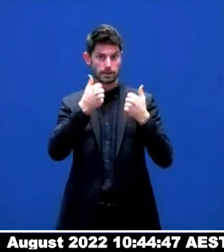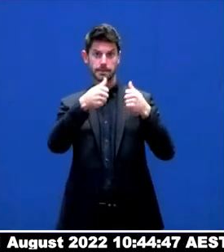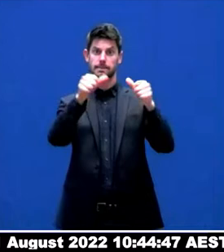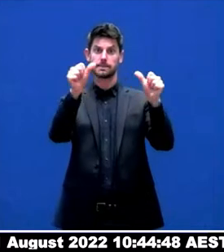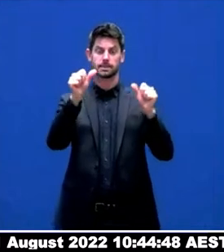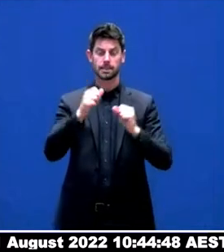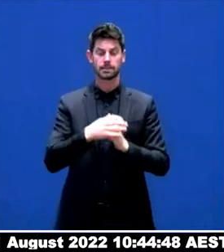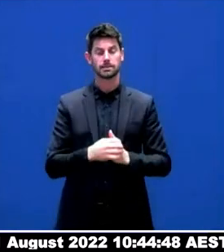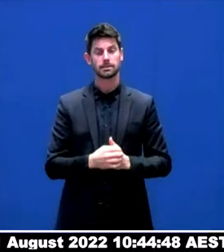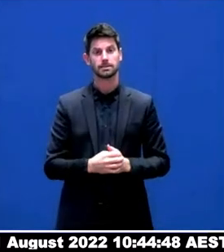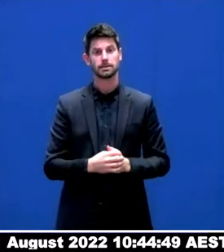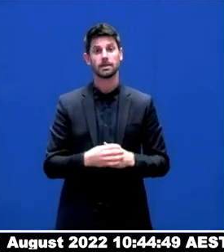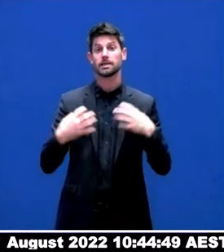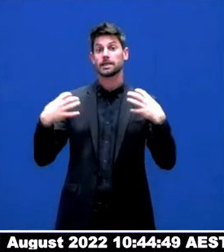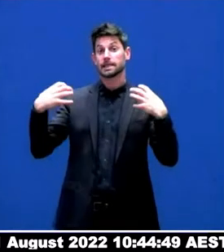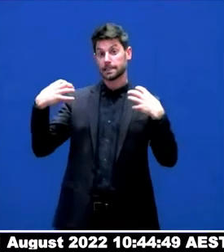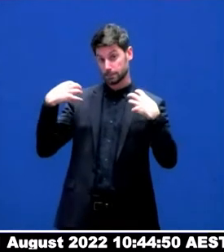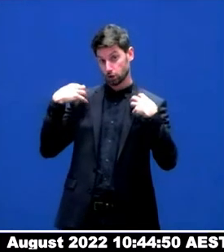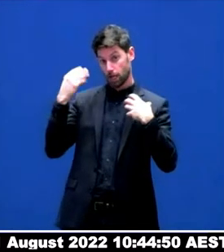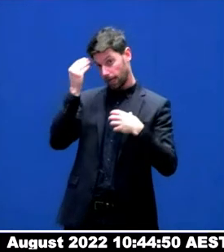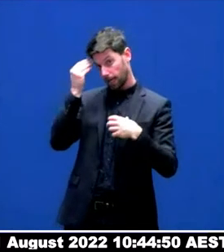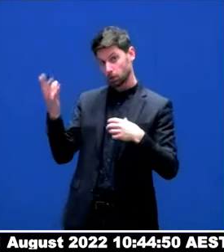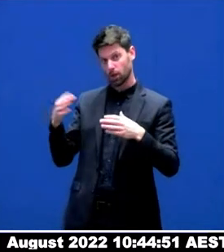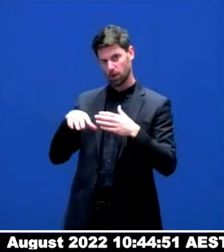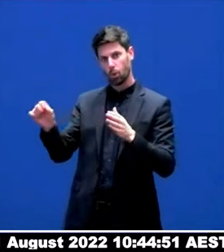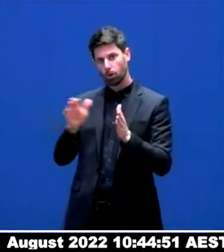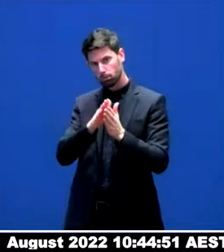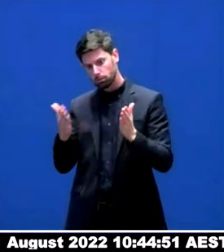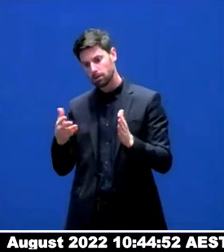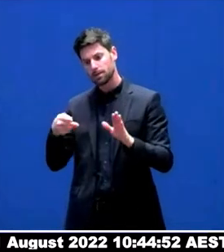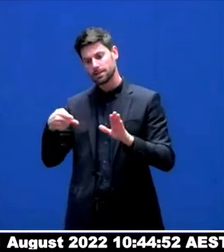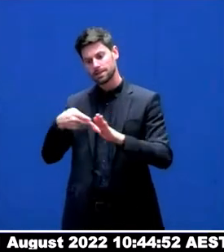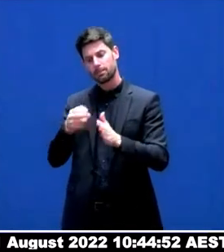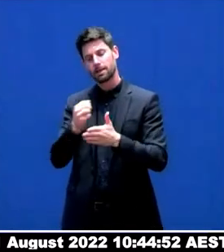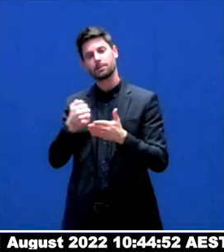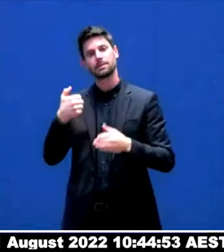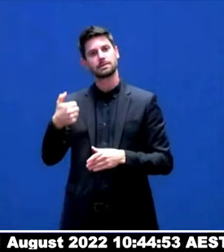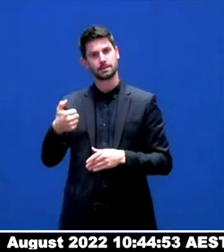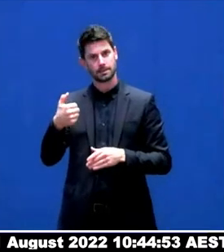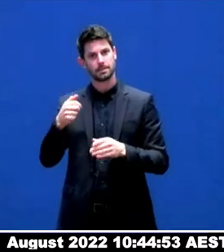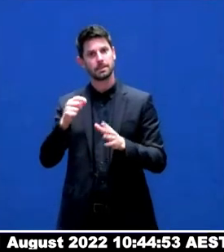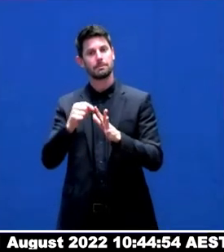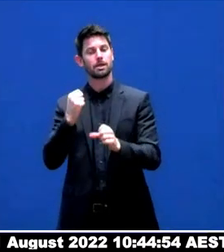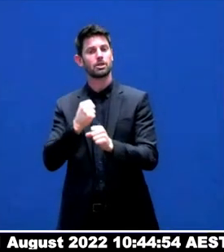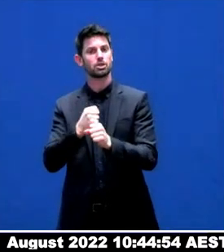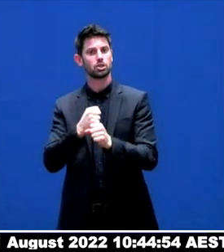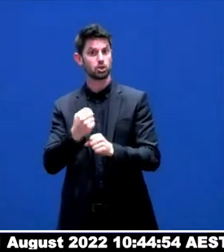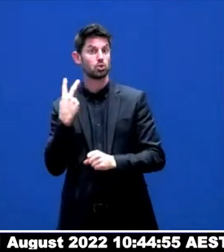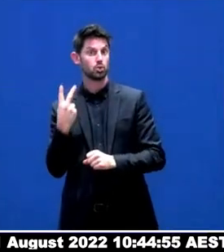A copy of this, Commissioners - bit tricky, but it's behind tab six and it's page two, and it's a fold-out sheet.